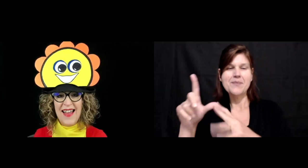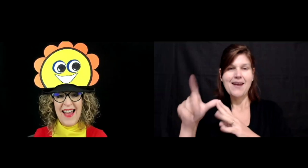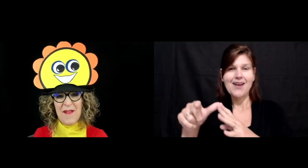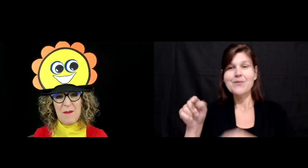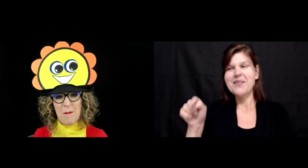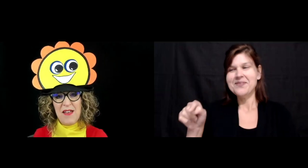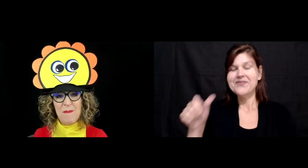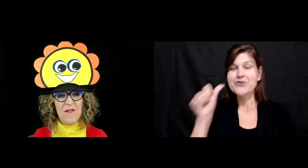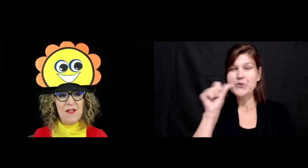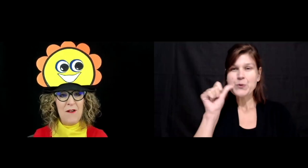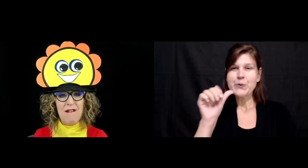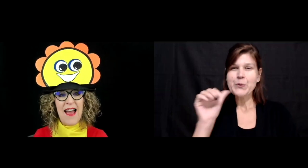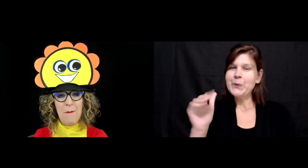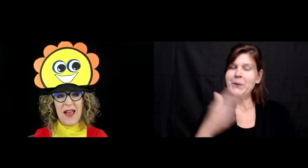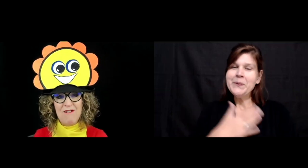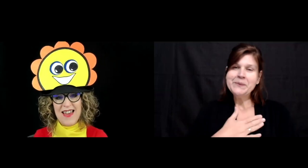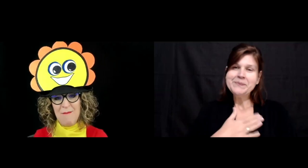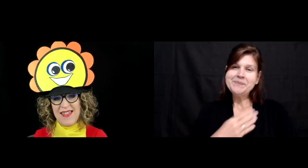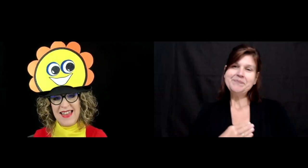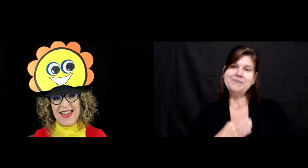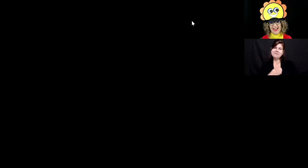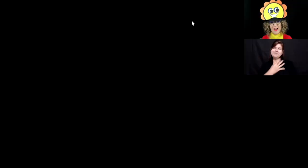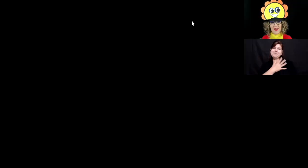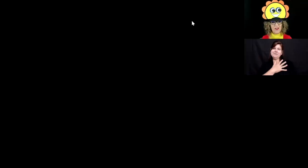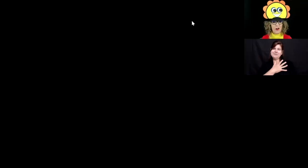and makes me feel so very happy every time I see her picture.